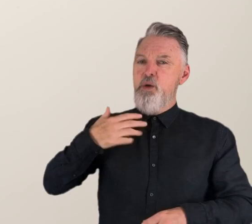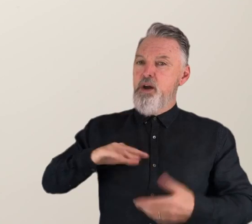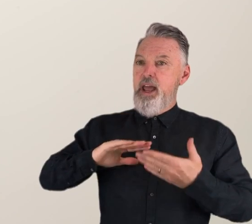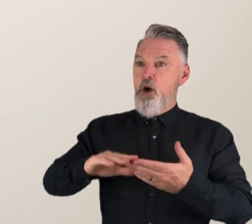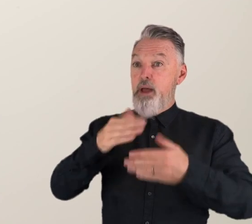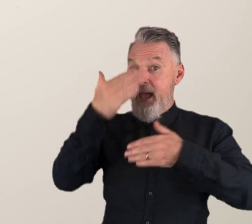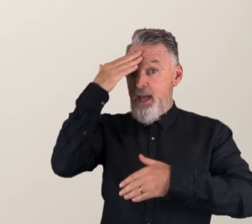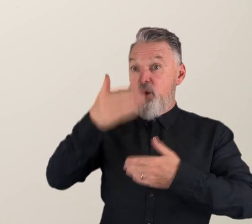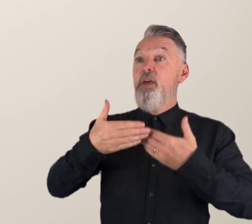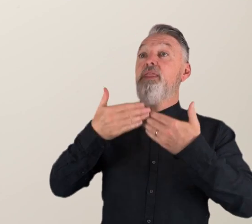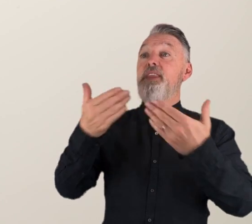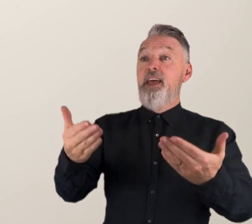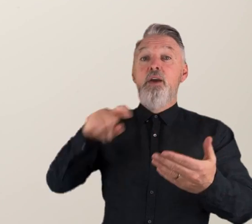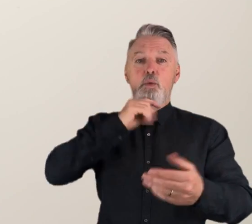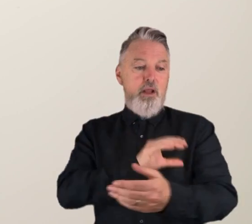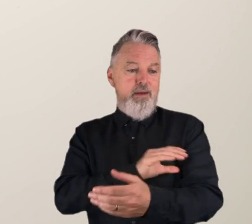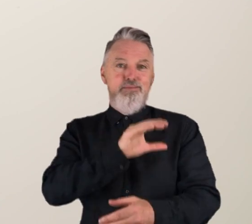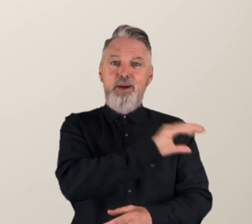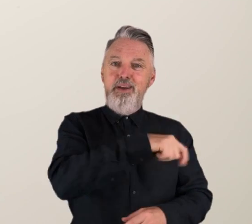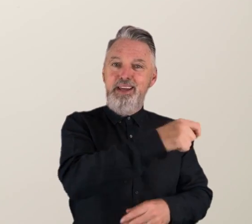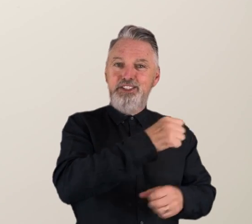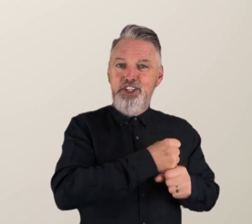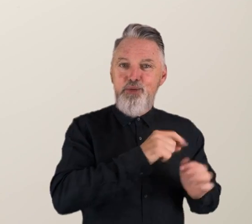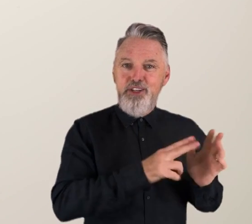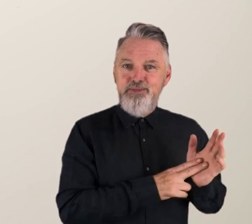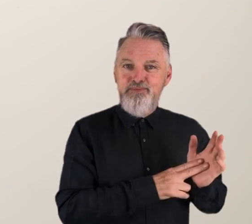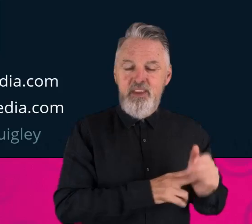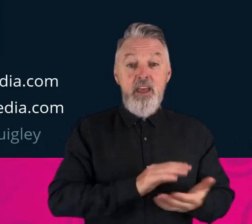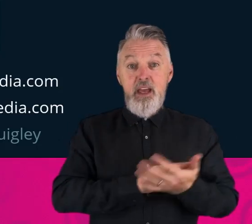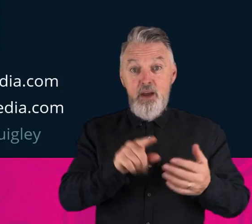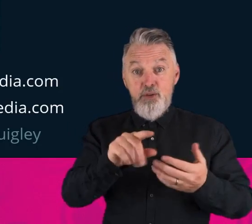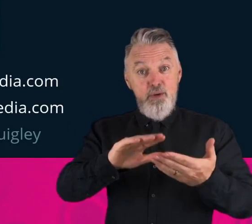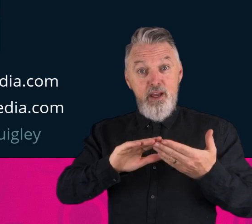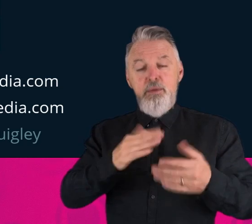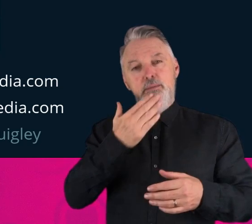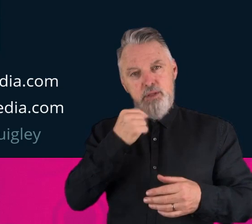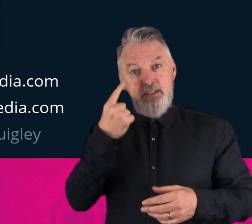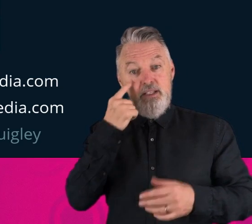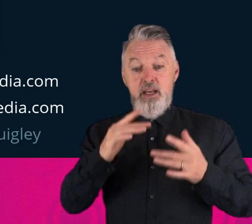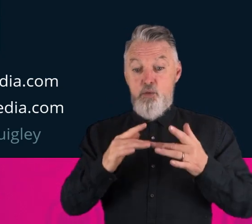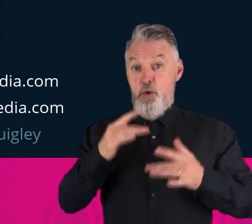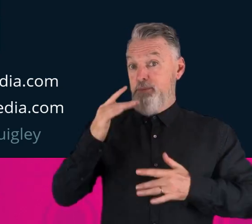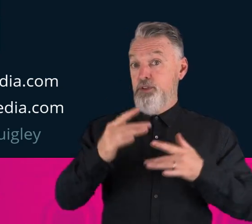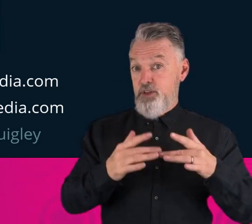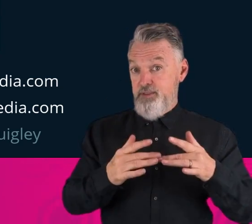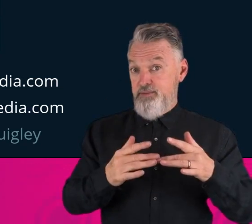will empower the next generation tomorrow. So how can you help us? Head to ourwebsite at neurodiversitymedia.com